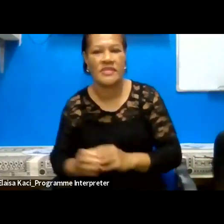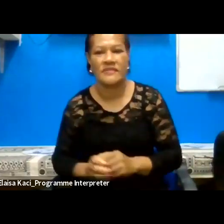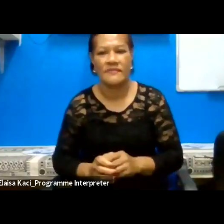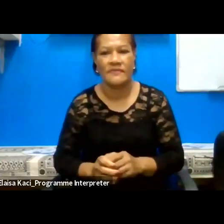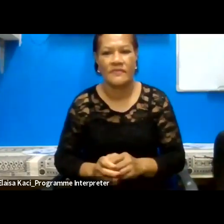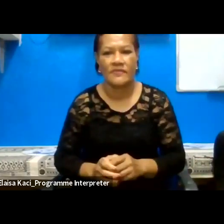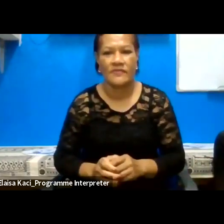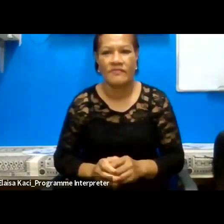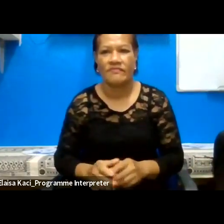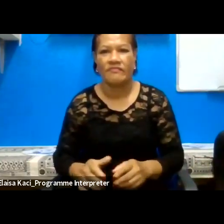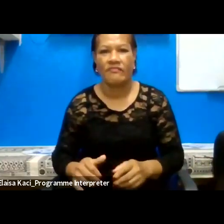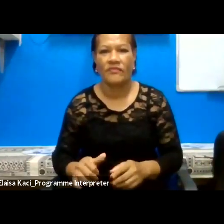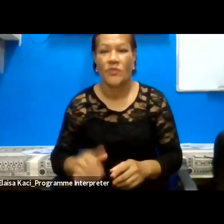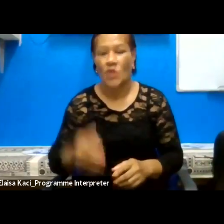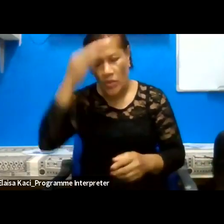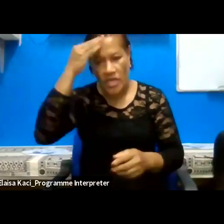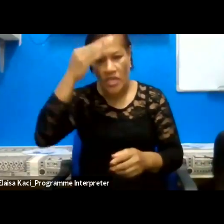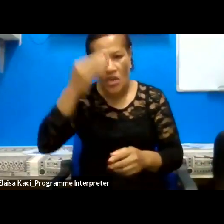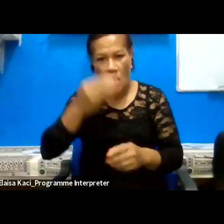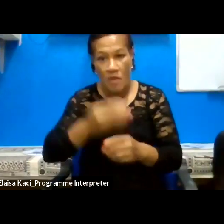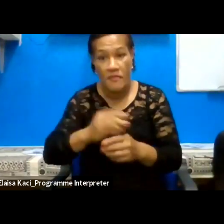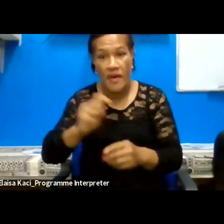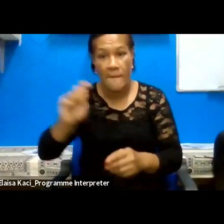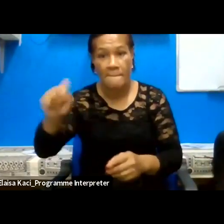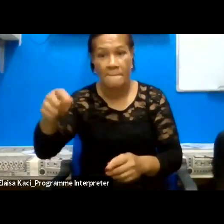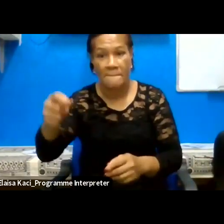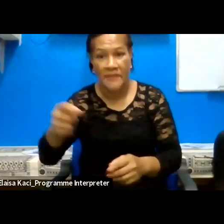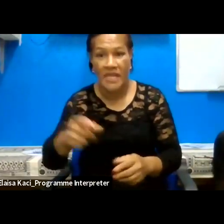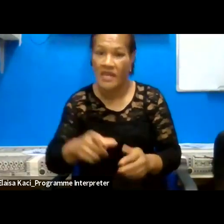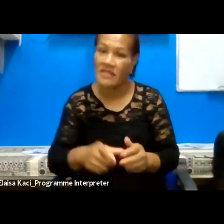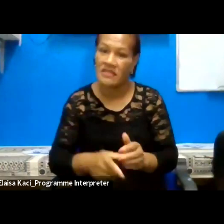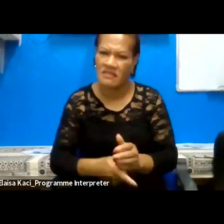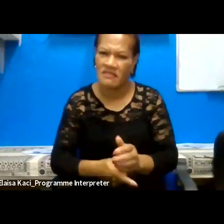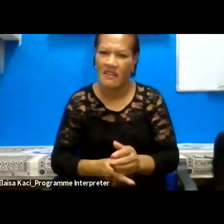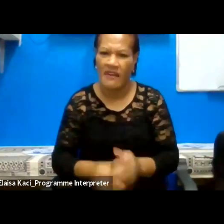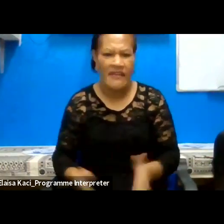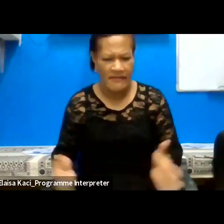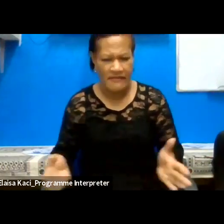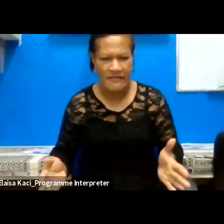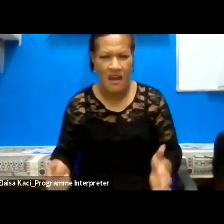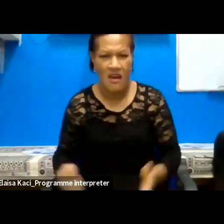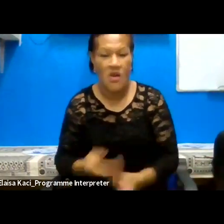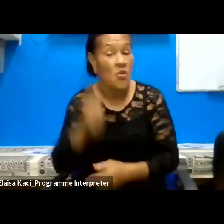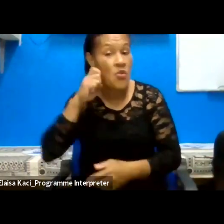our executives and all the scouts in Fiji and globally as